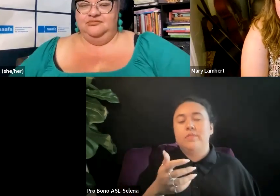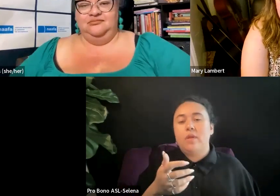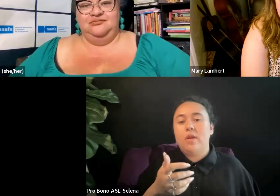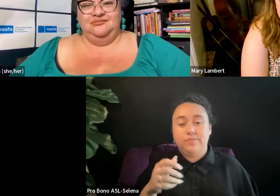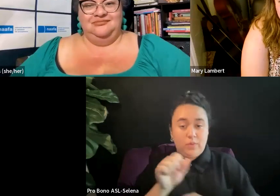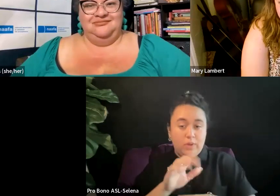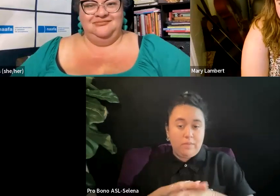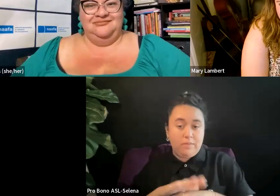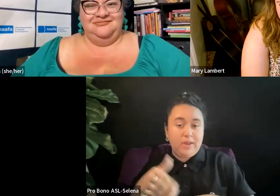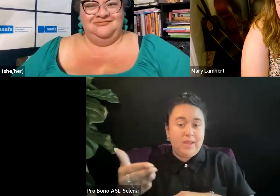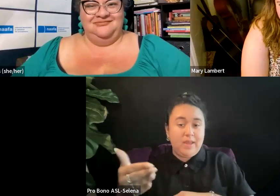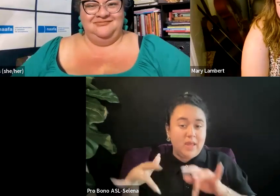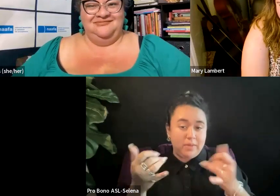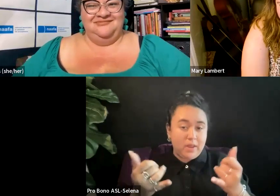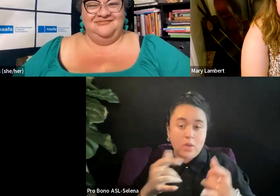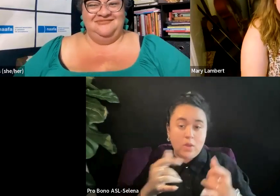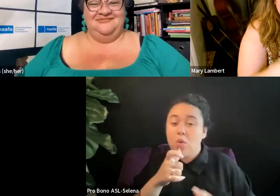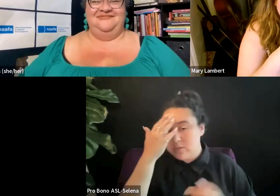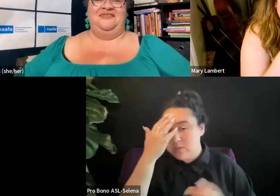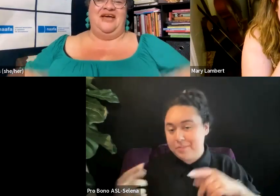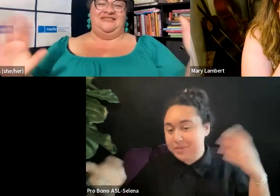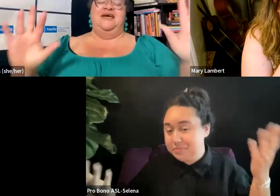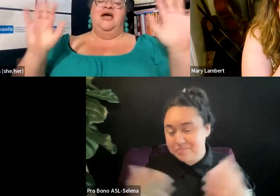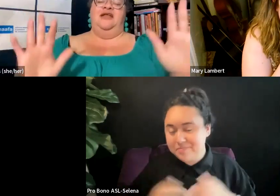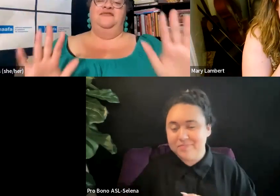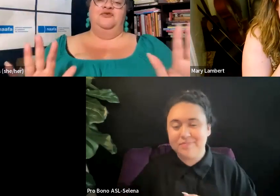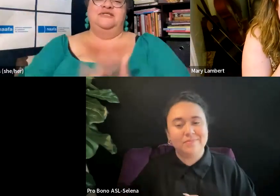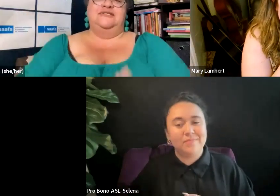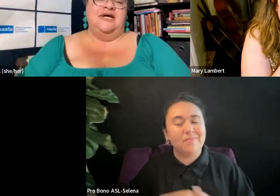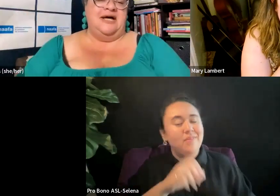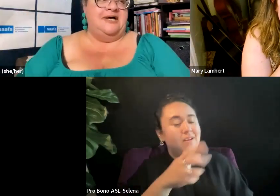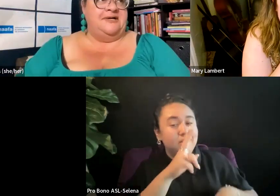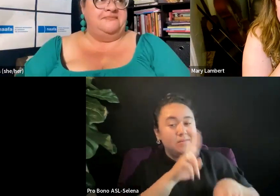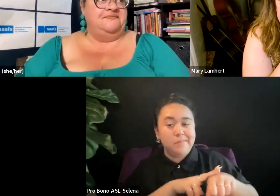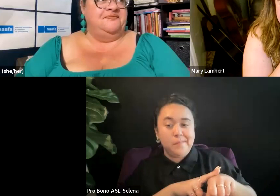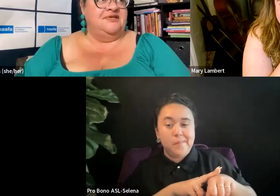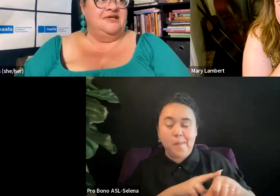And who knows? Who knows what will happen. And and of course,